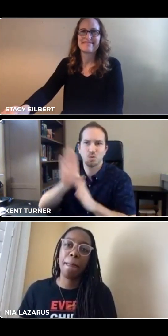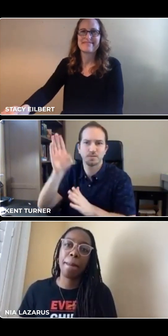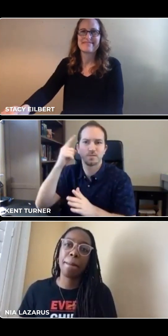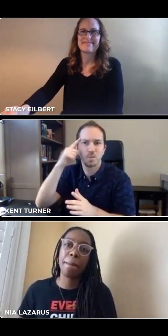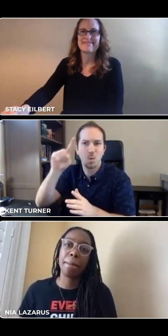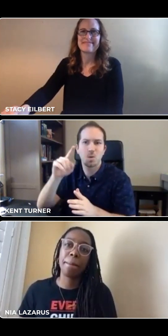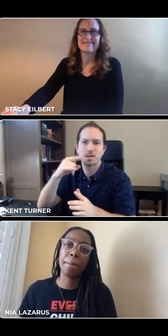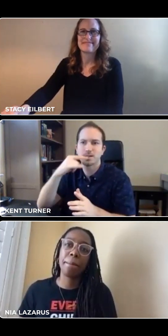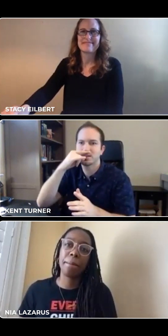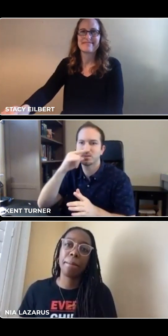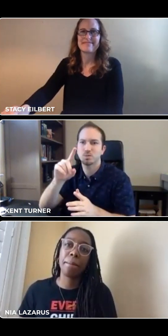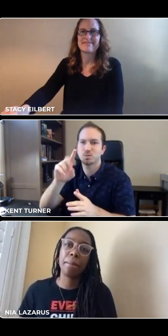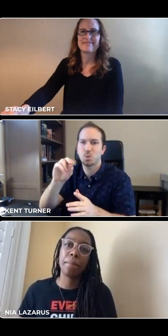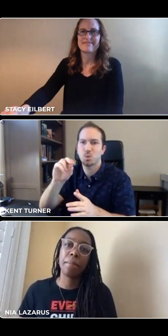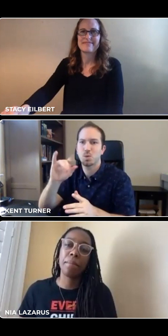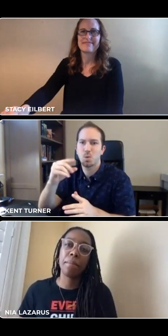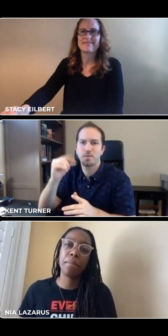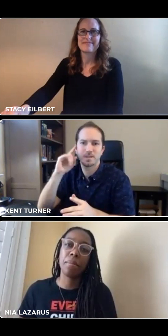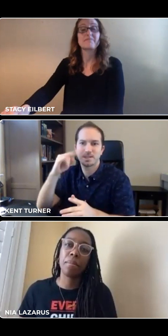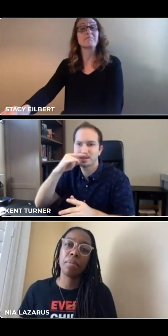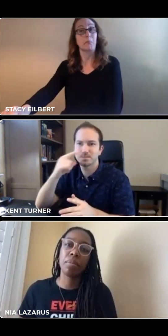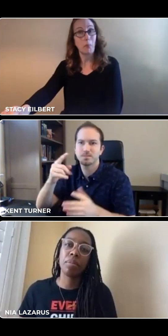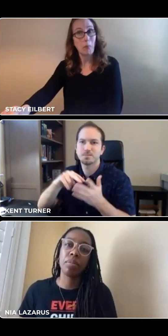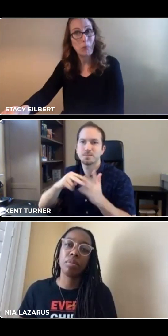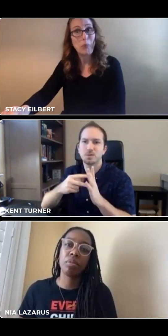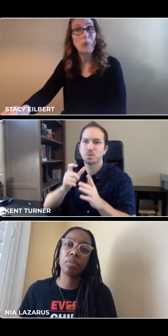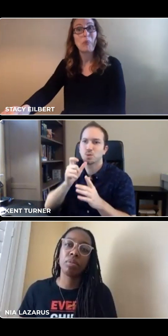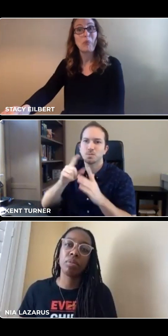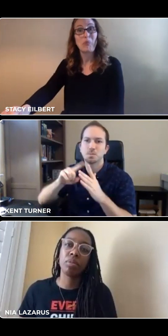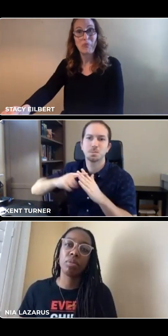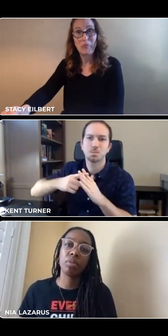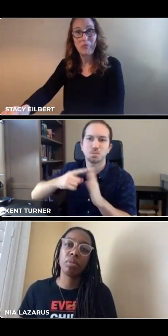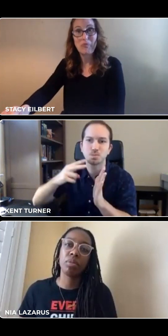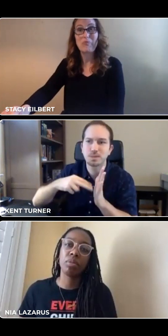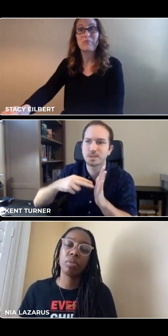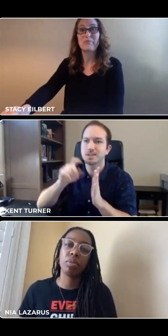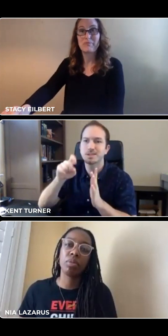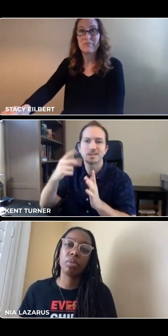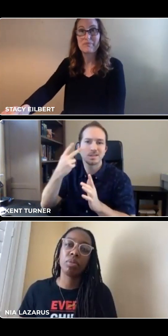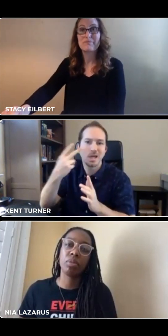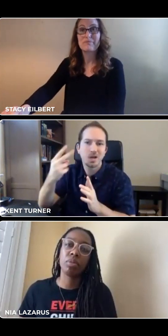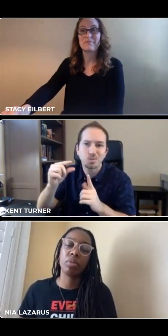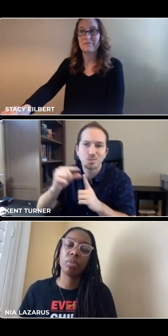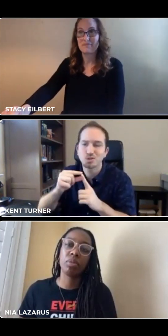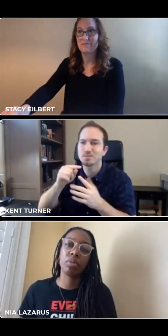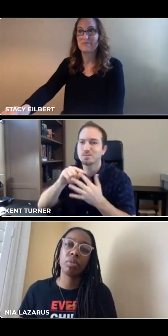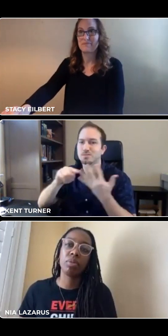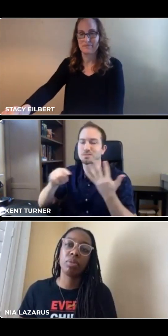Yes. They just launched a portion for Duolingo for Kids who are, again, emerging